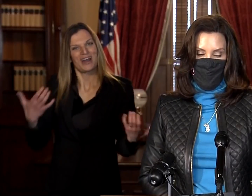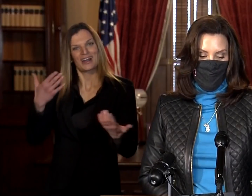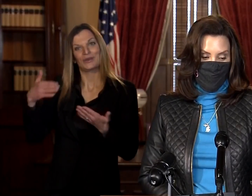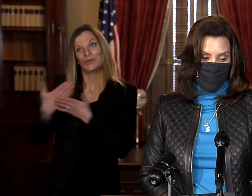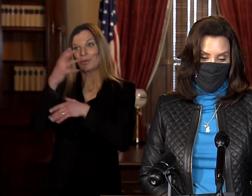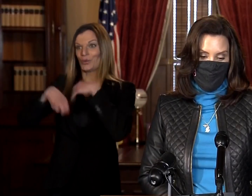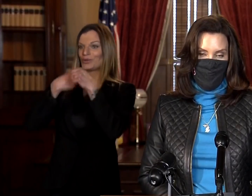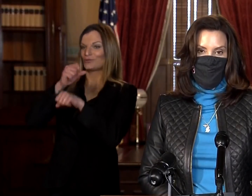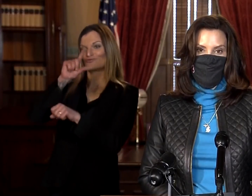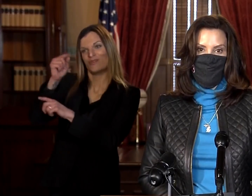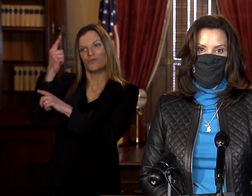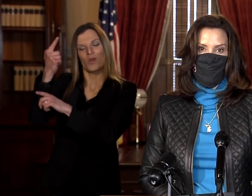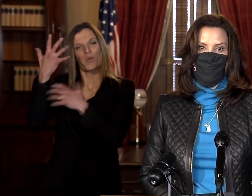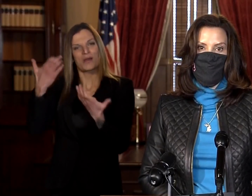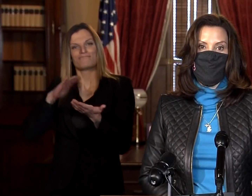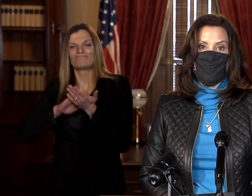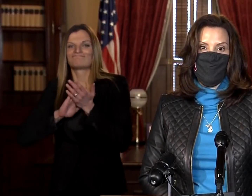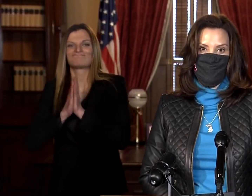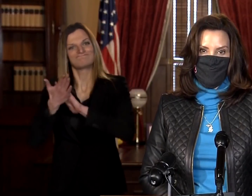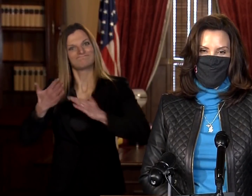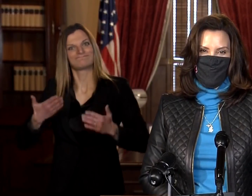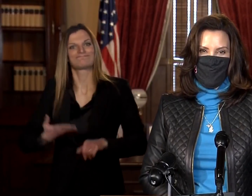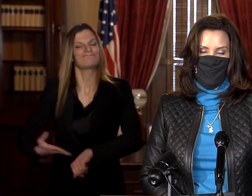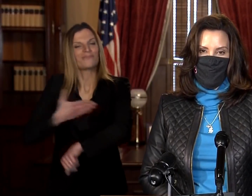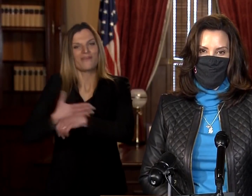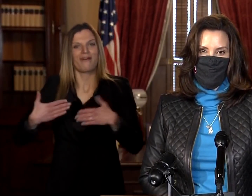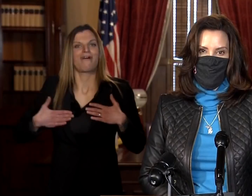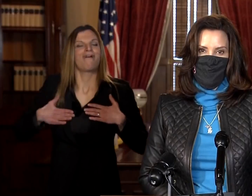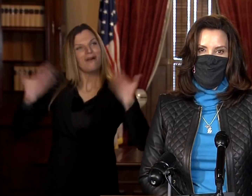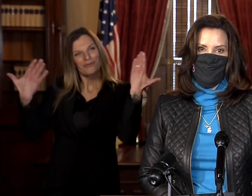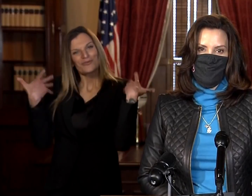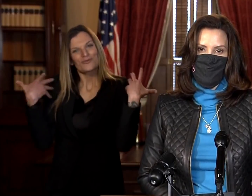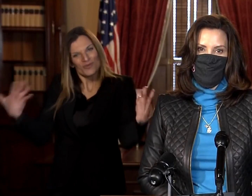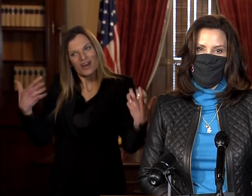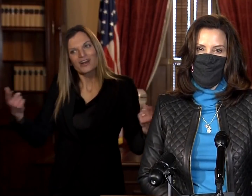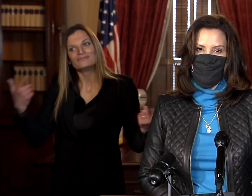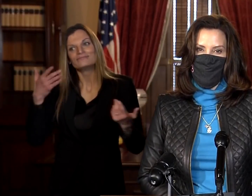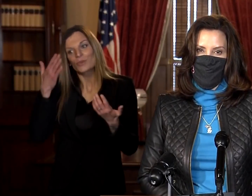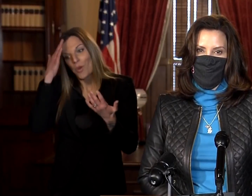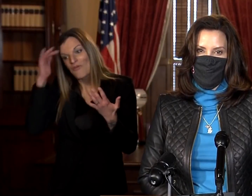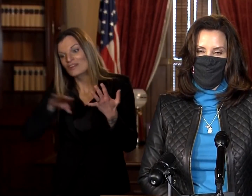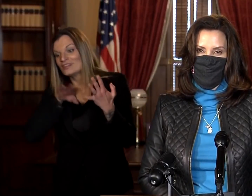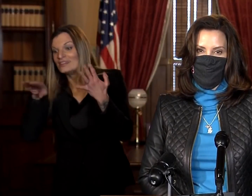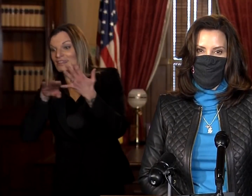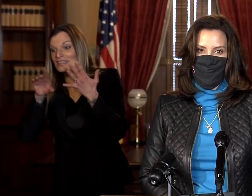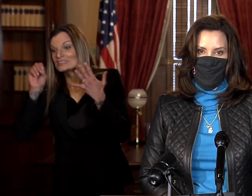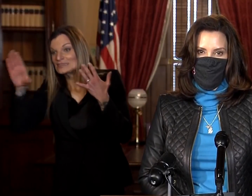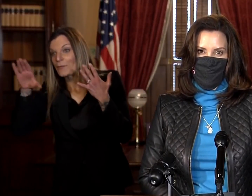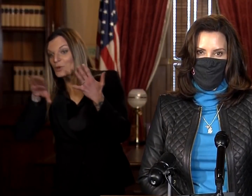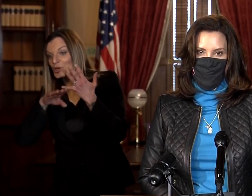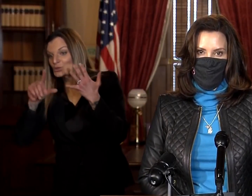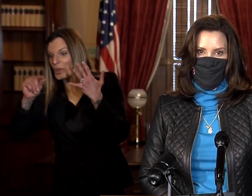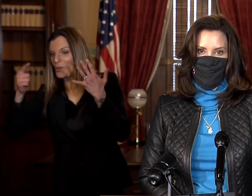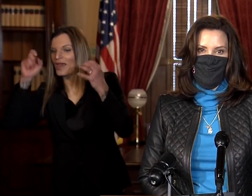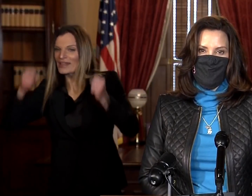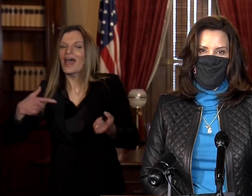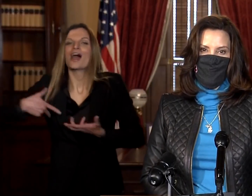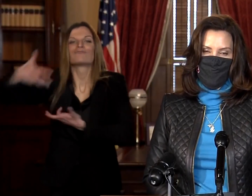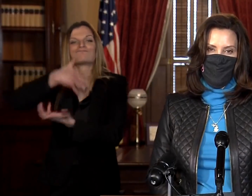work together to eradicate this virus once and for all and make virus once and for all and make 2021 a great year, a year where 2021 a great year, a year where we can come together at the end we can come together at the end of it and celebrate like we